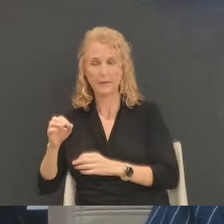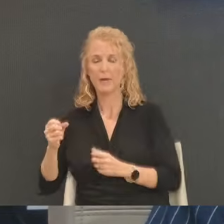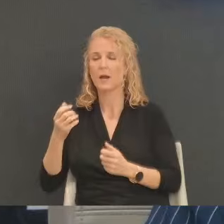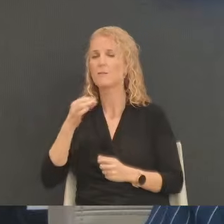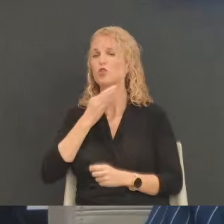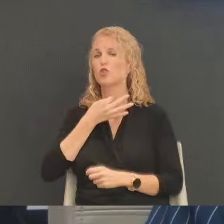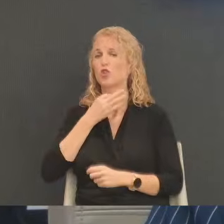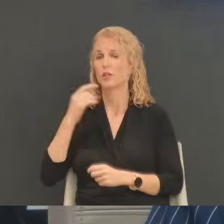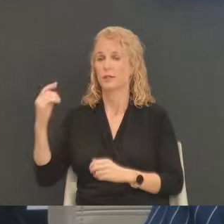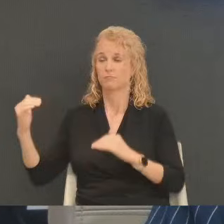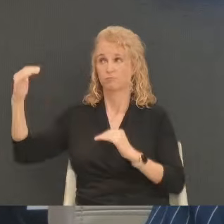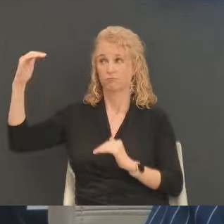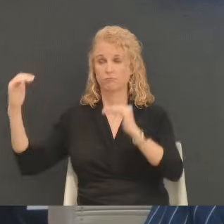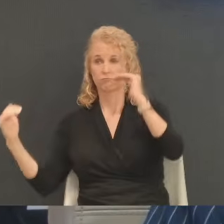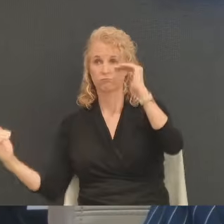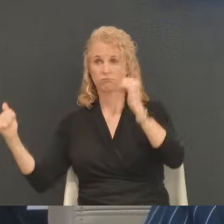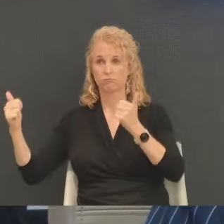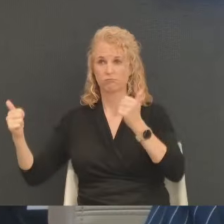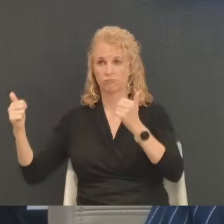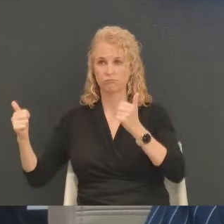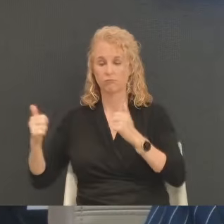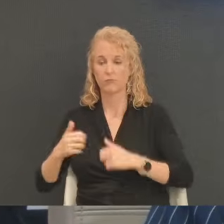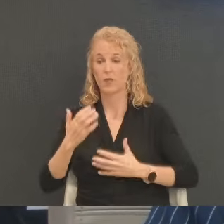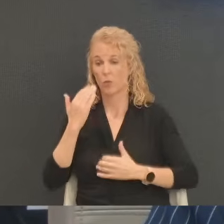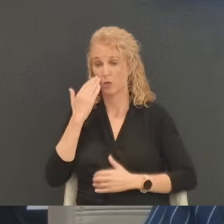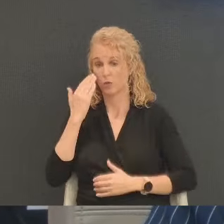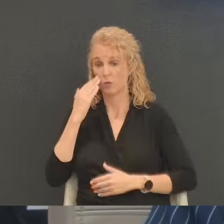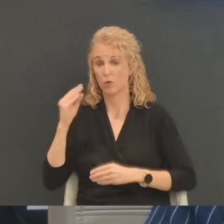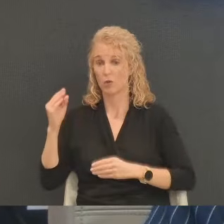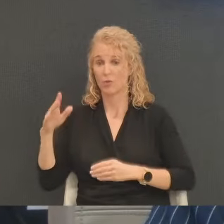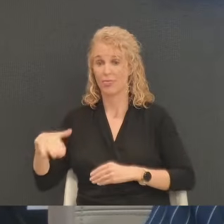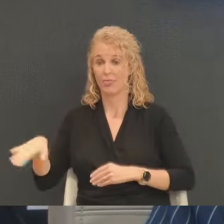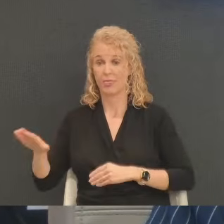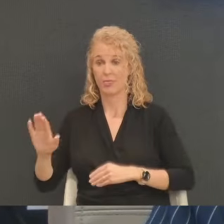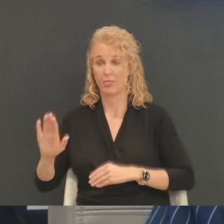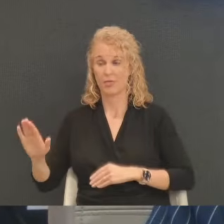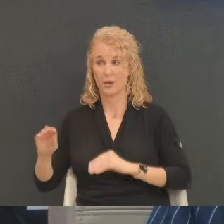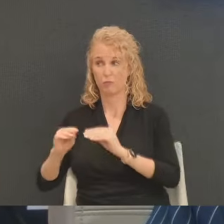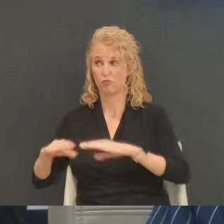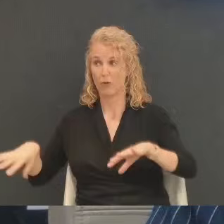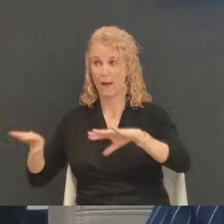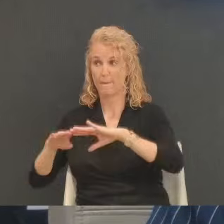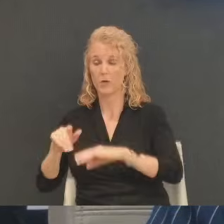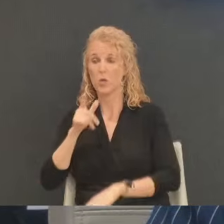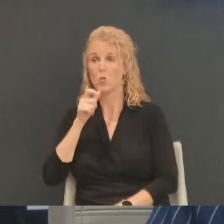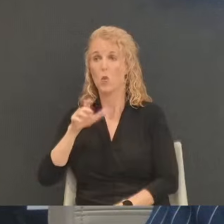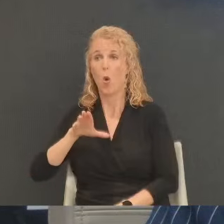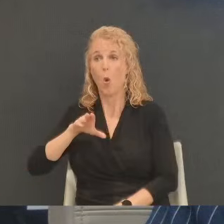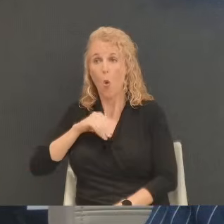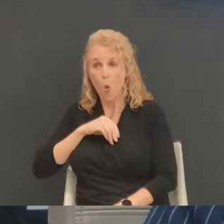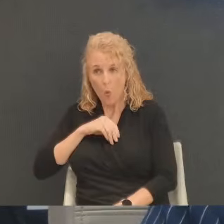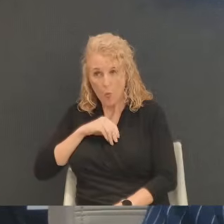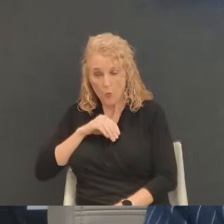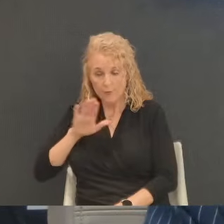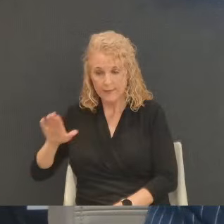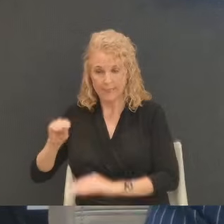numbers? I want to know about their property. Who owns the property? Is this a property? I guess I